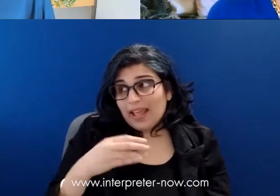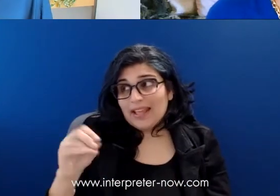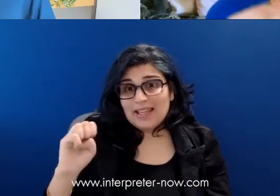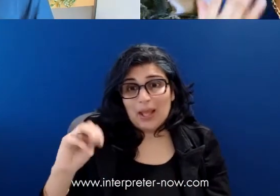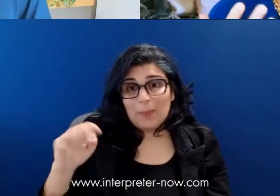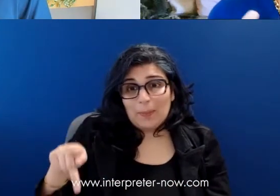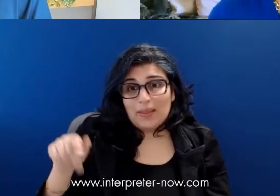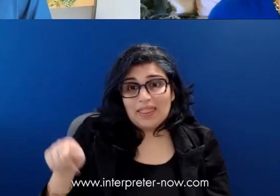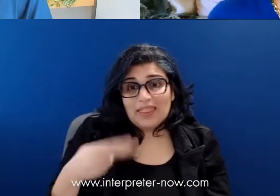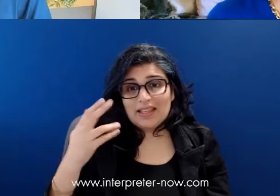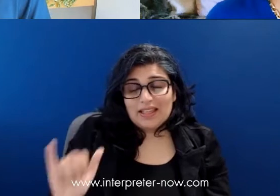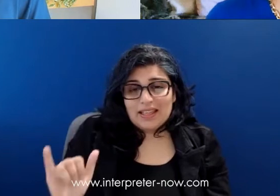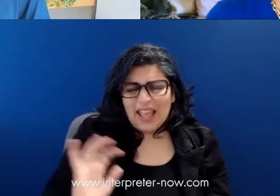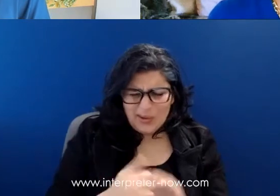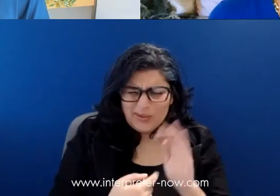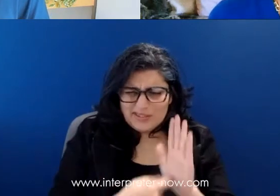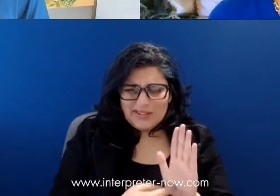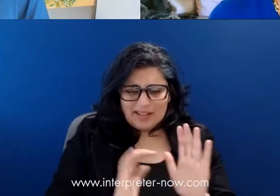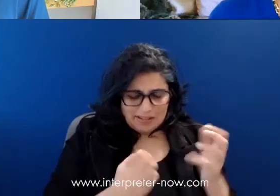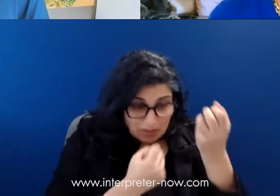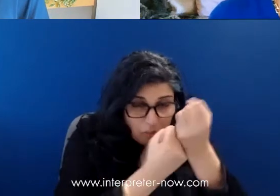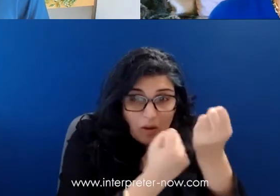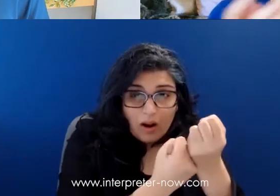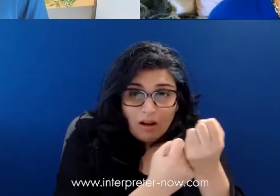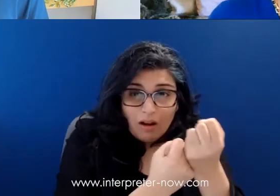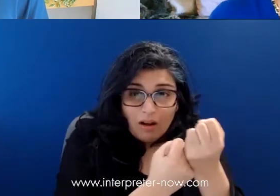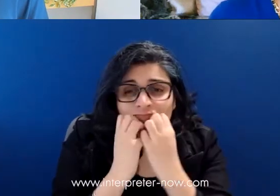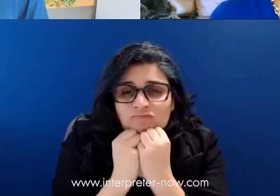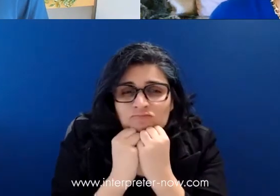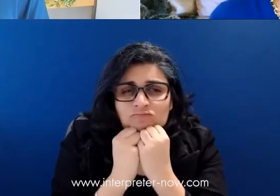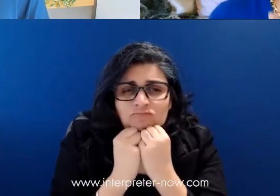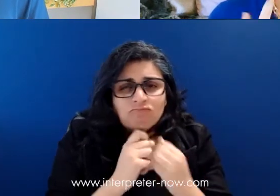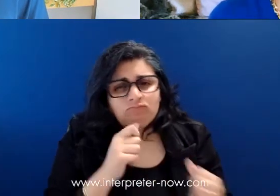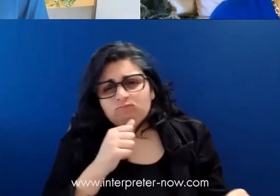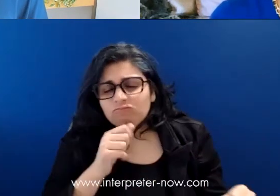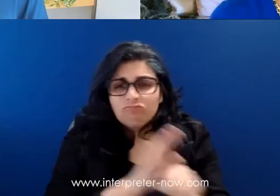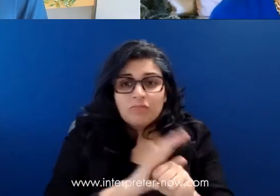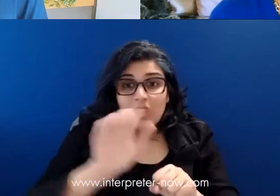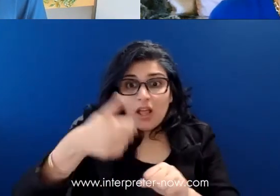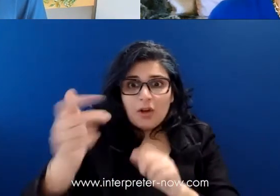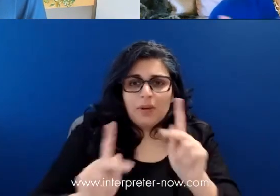How do we demonstrate our support, care, and commitment to other people when they are in